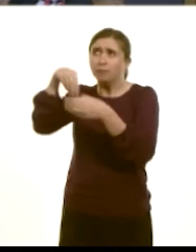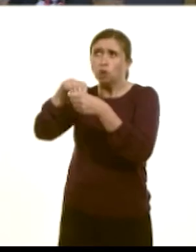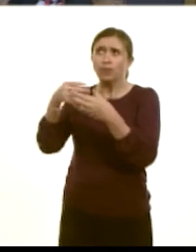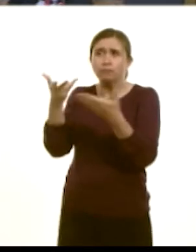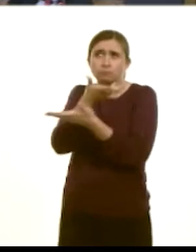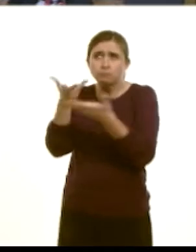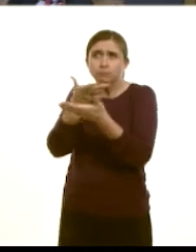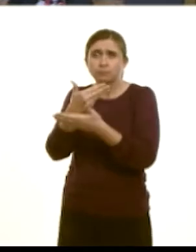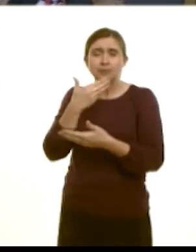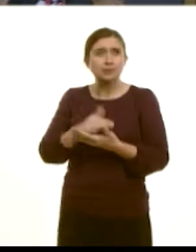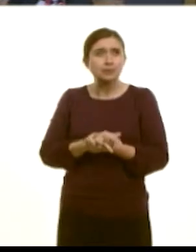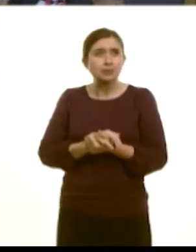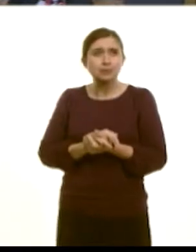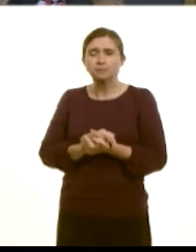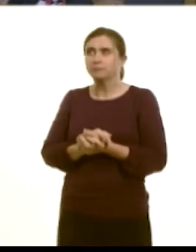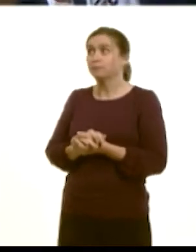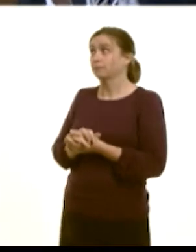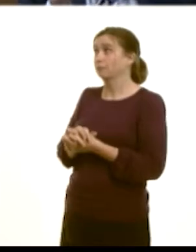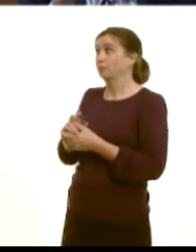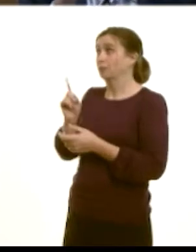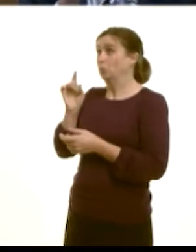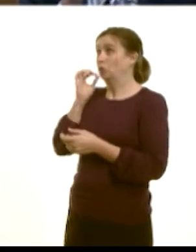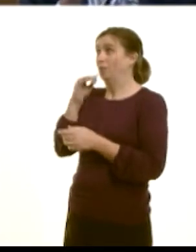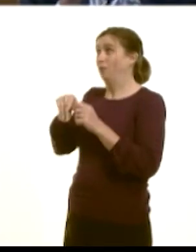Carwyn Jones: Well, I have to be careful with the last point.